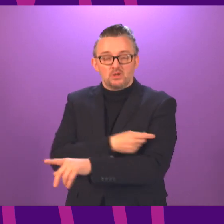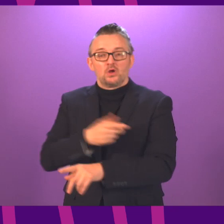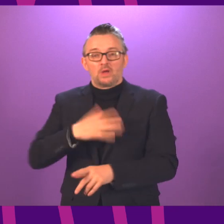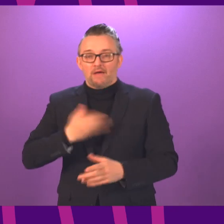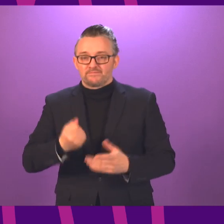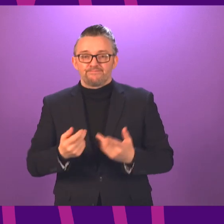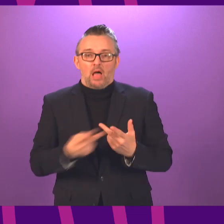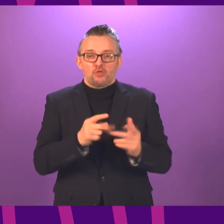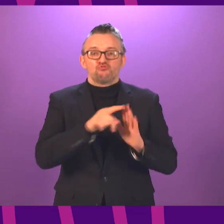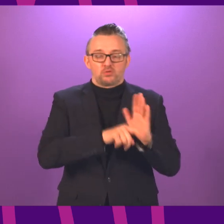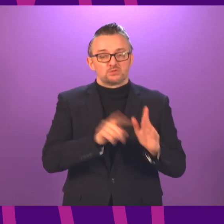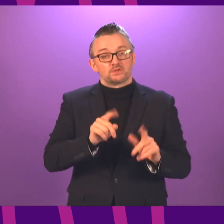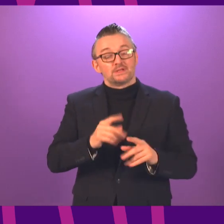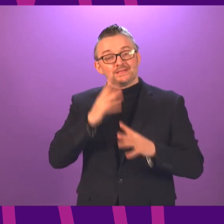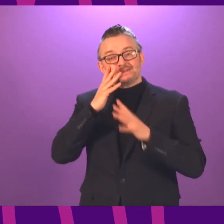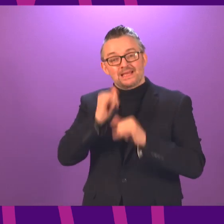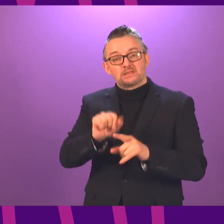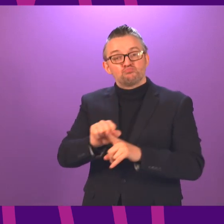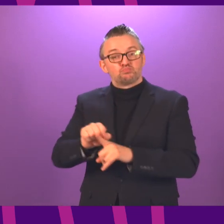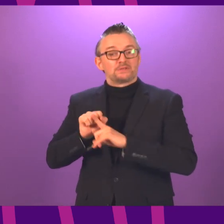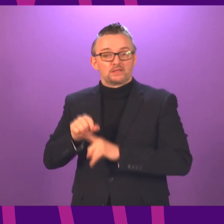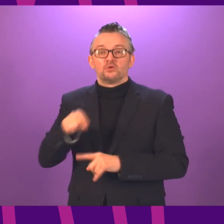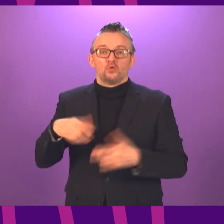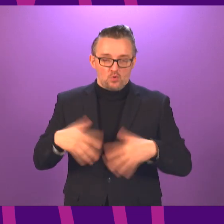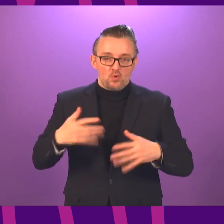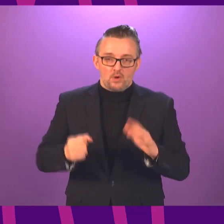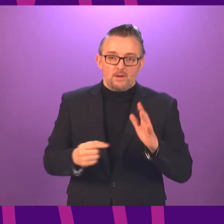For example, our test and protect system will continue to be vital in breaking chains of